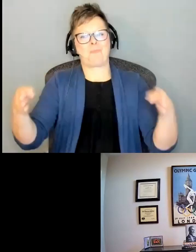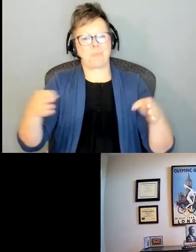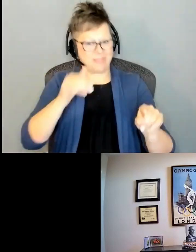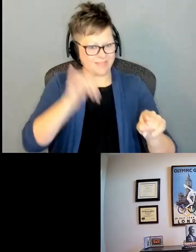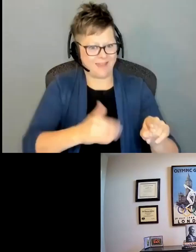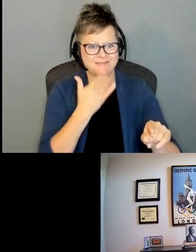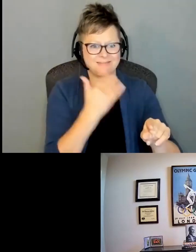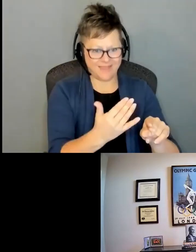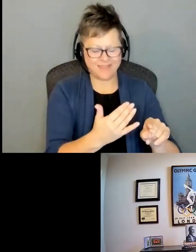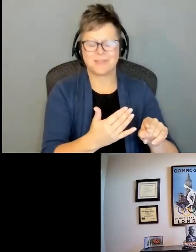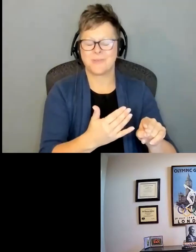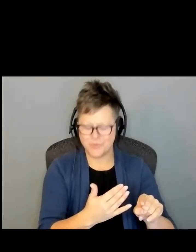just shared.